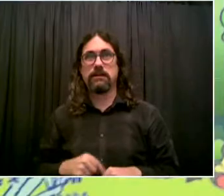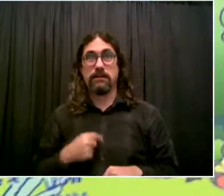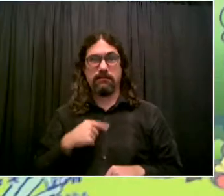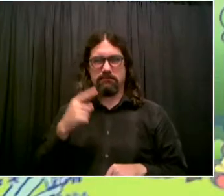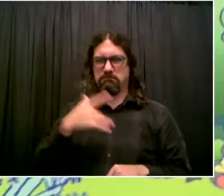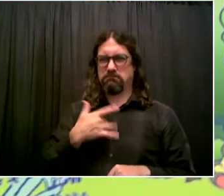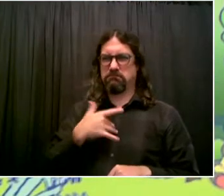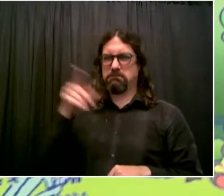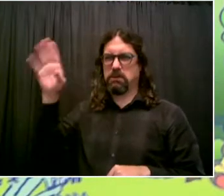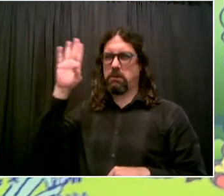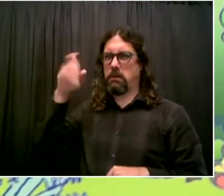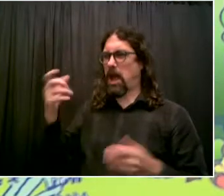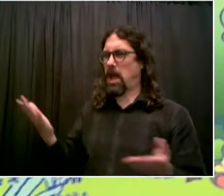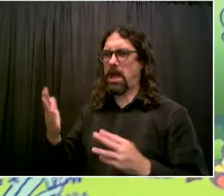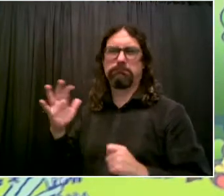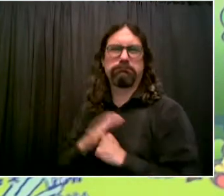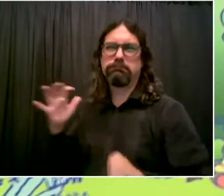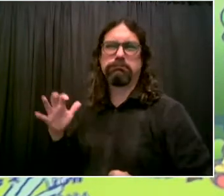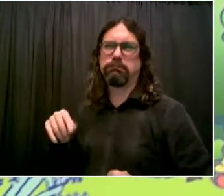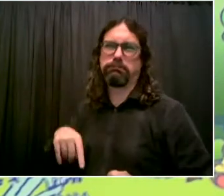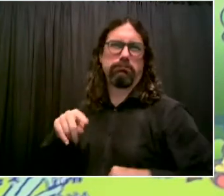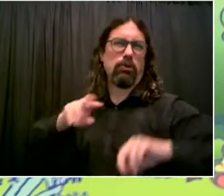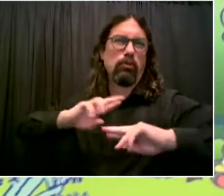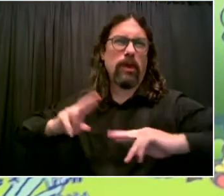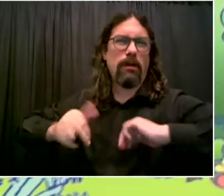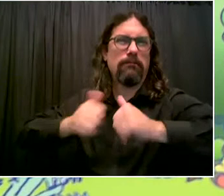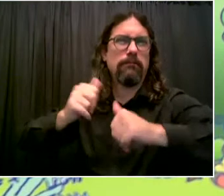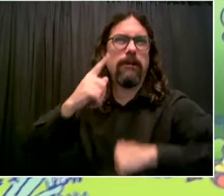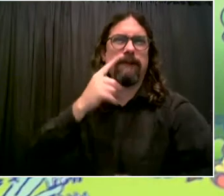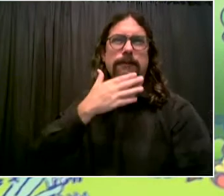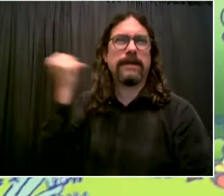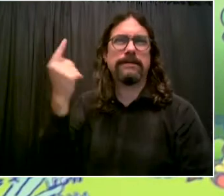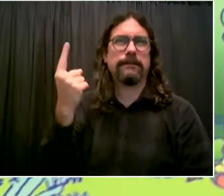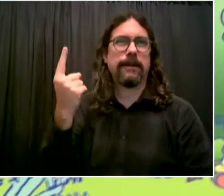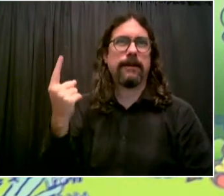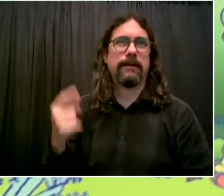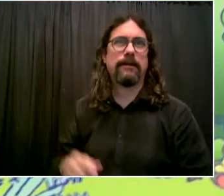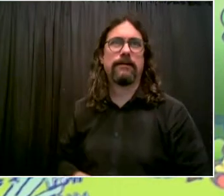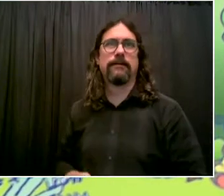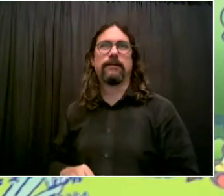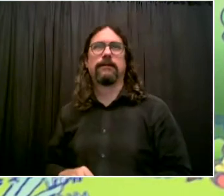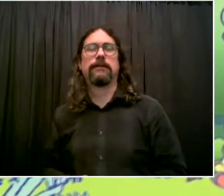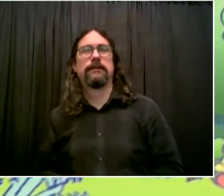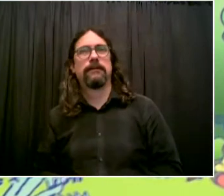IS READY TO COMPETE AND I WANTED TO HEAR